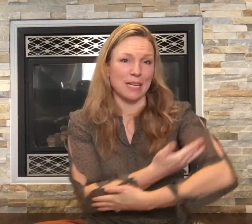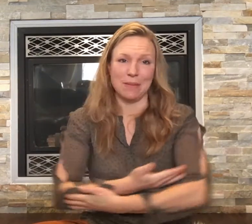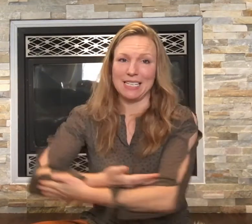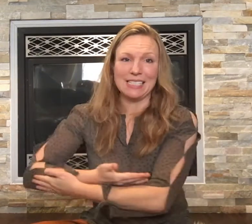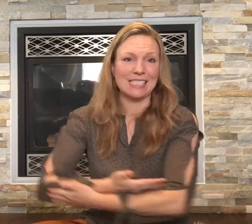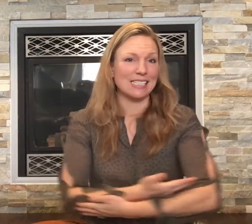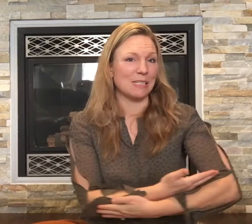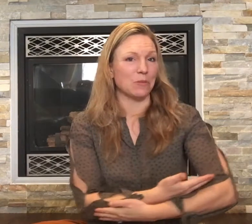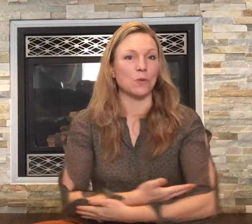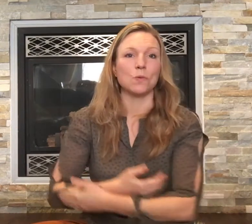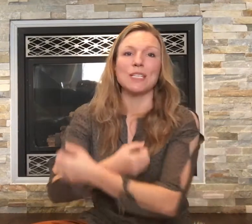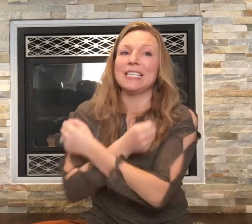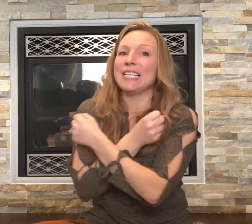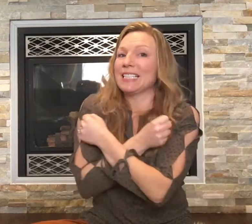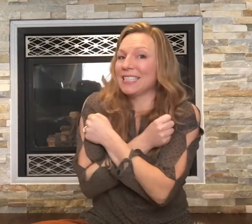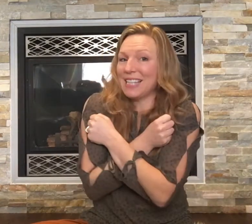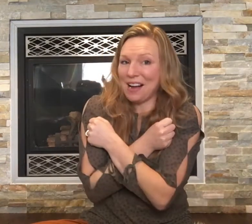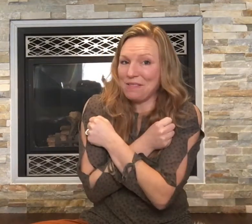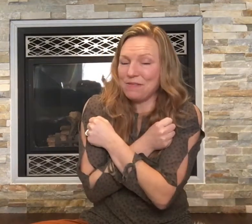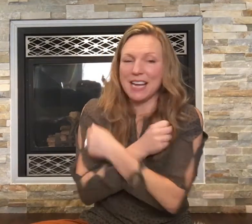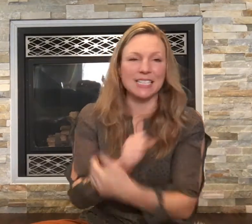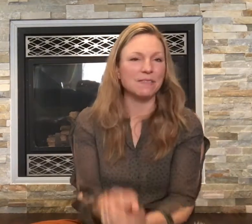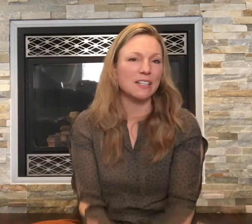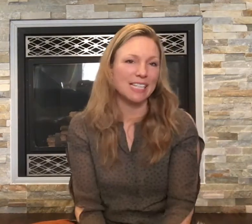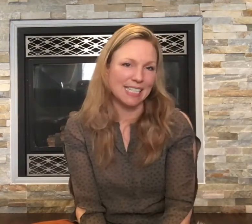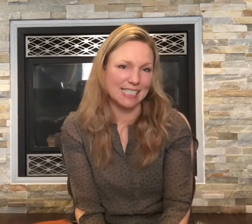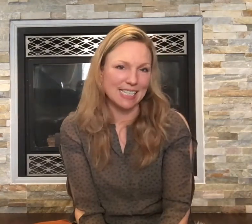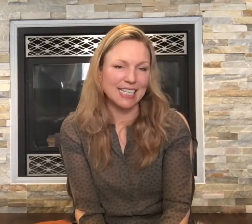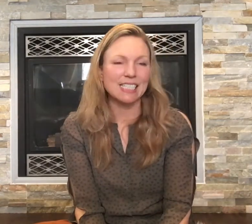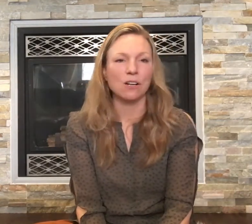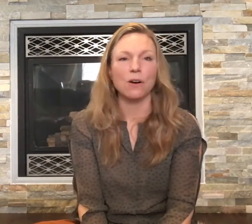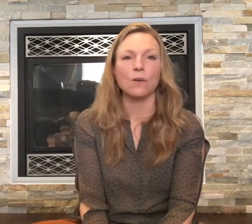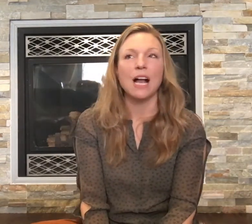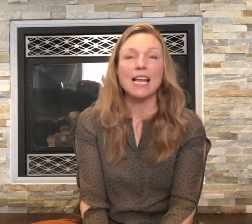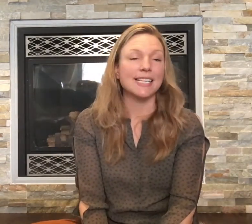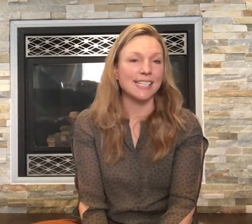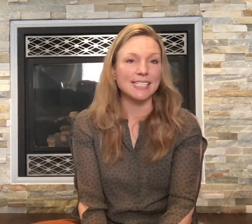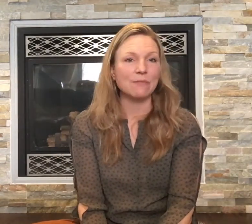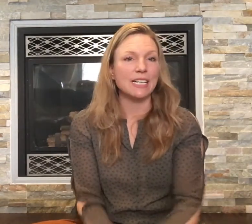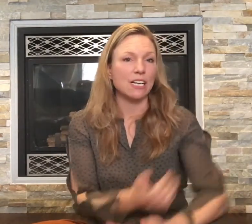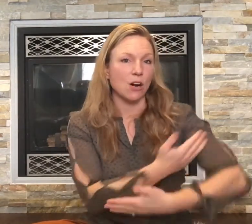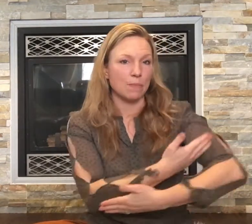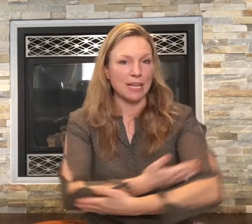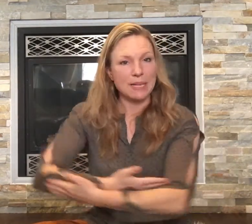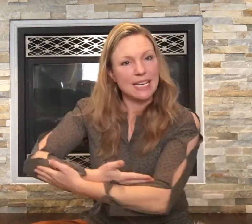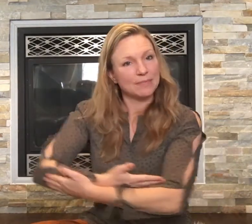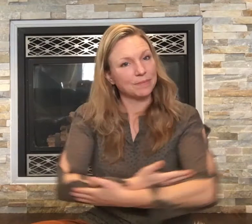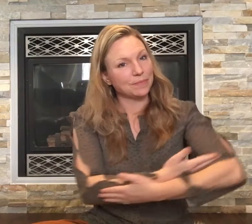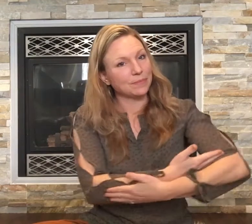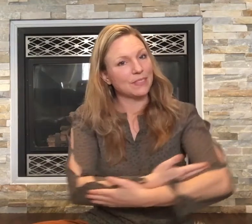BABIES seem to really LOVE. And, it's very easy, so the signs that we need are BABY,